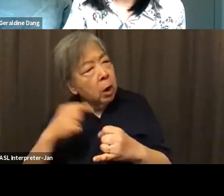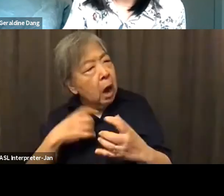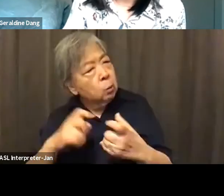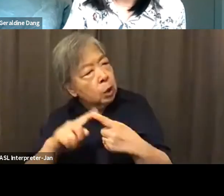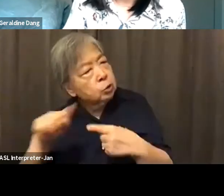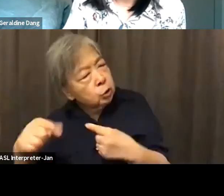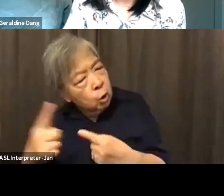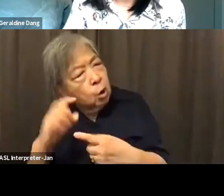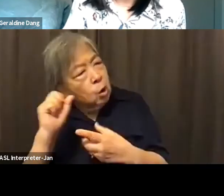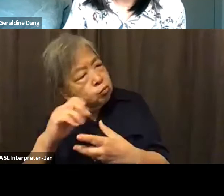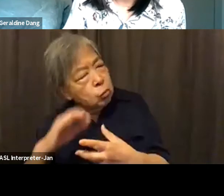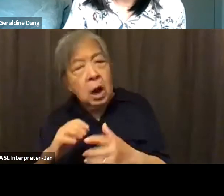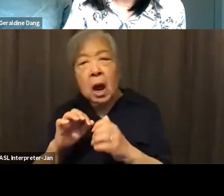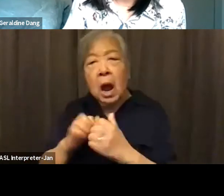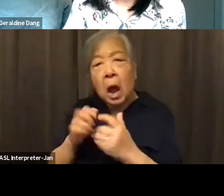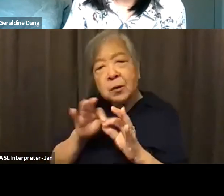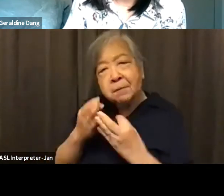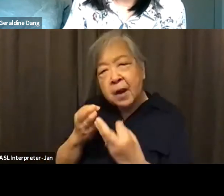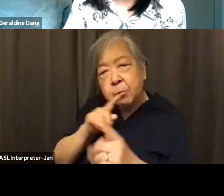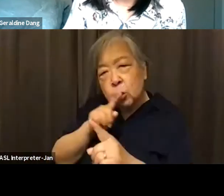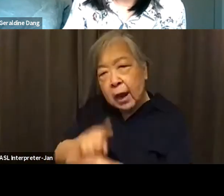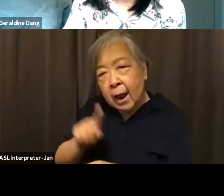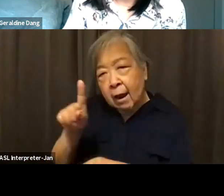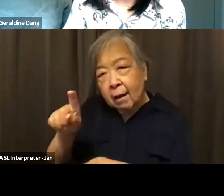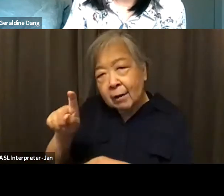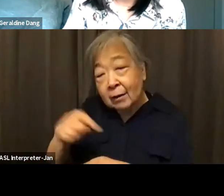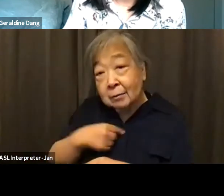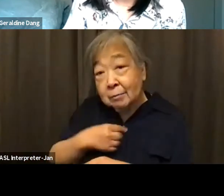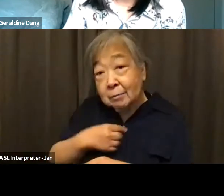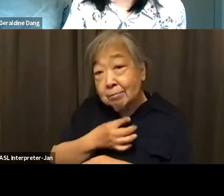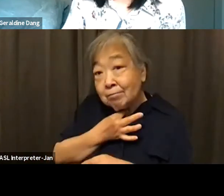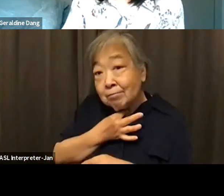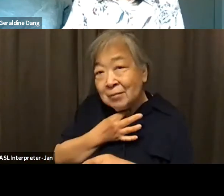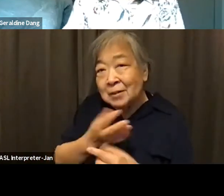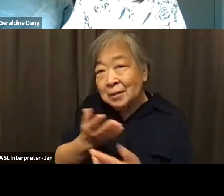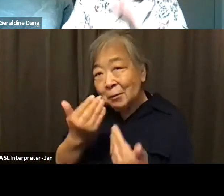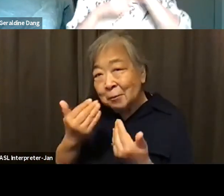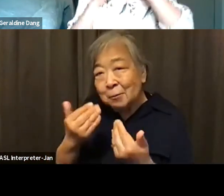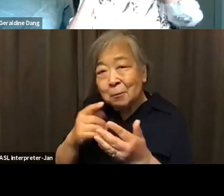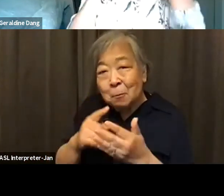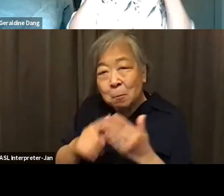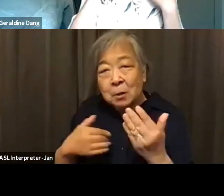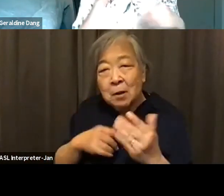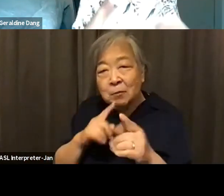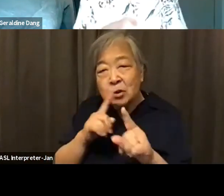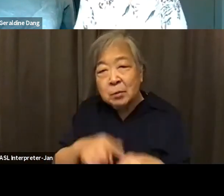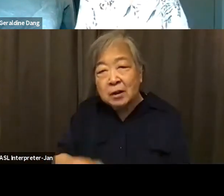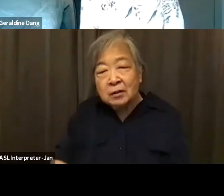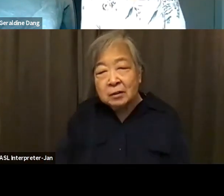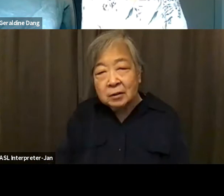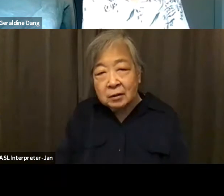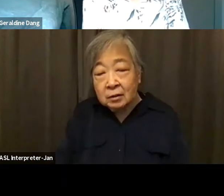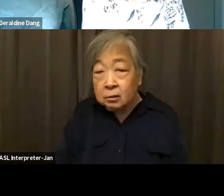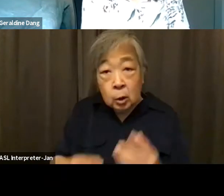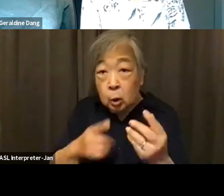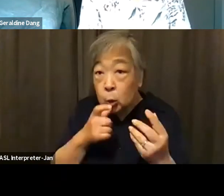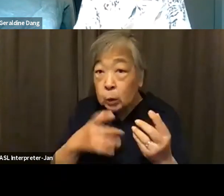And I was just kind of curious if those were interesting conversations that you had. Who would like to start?